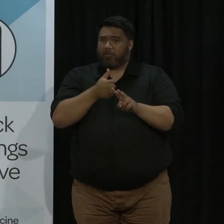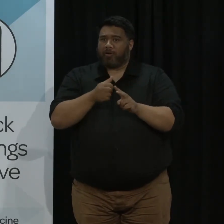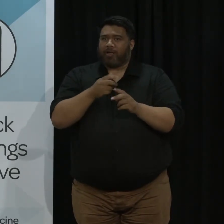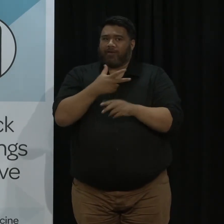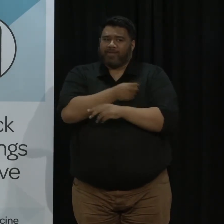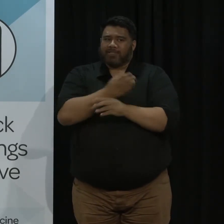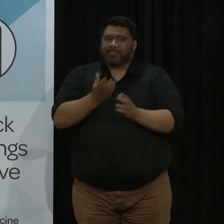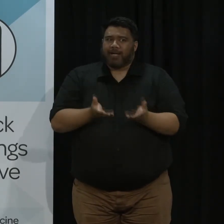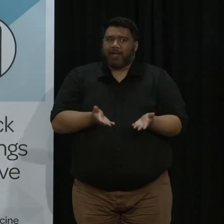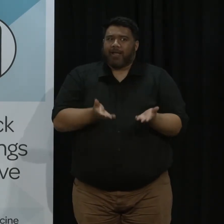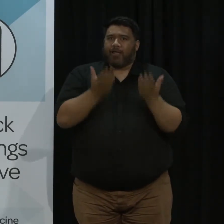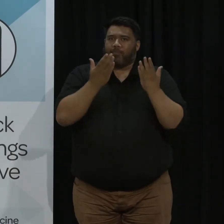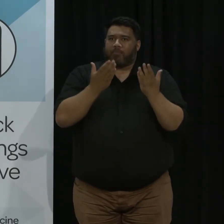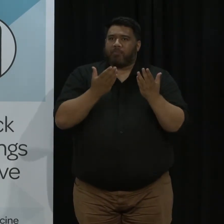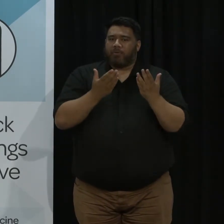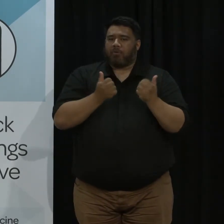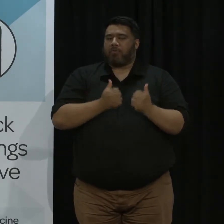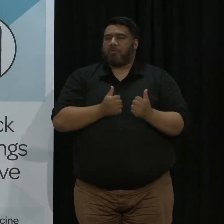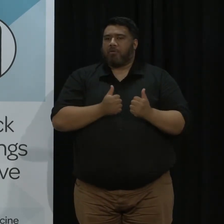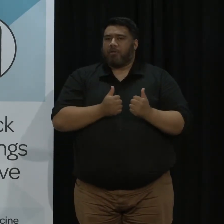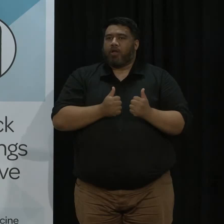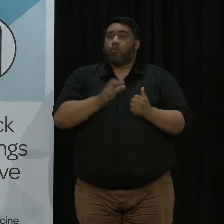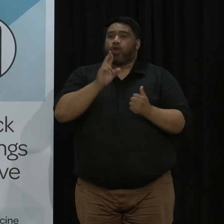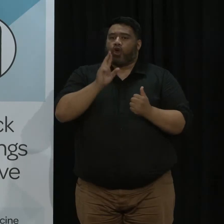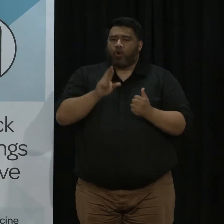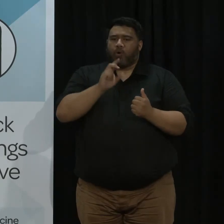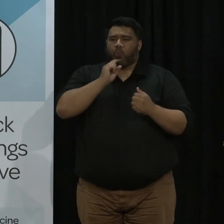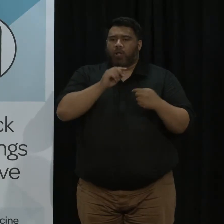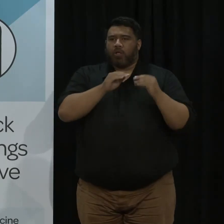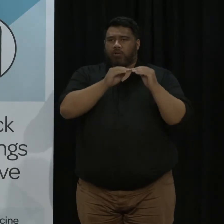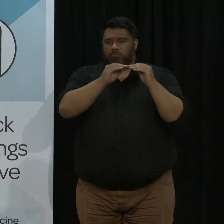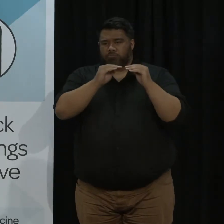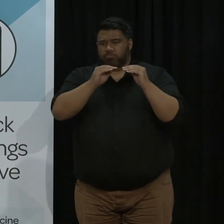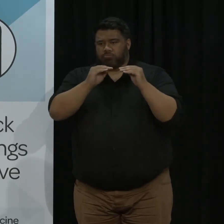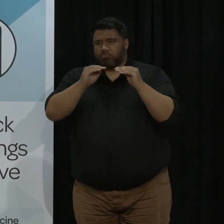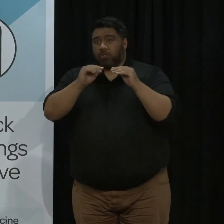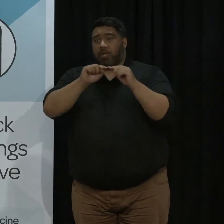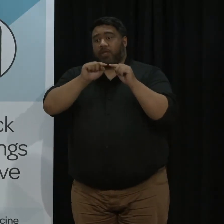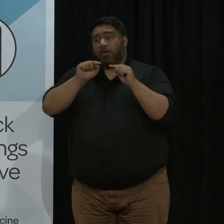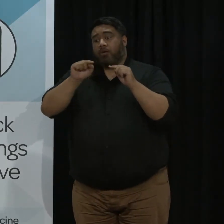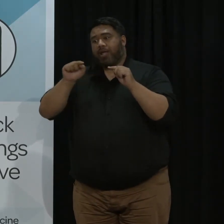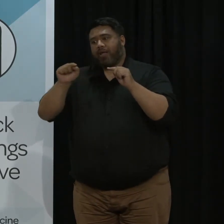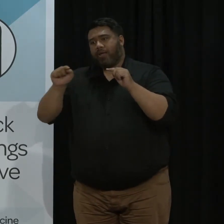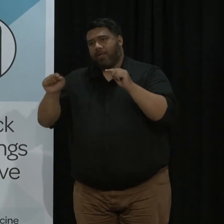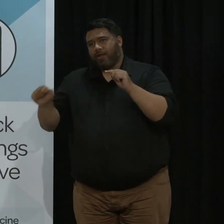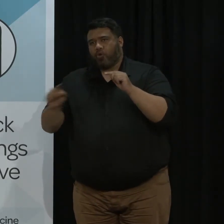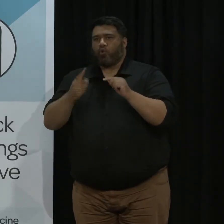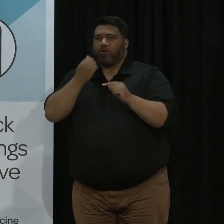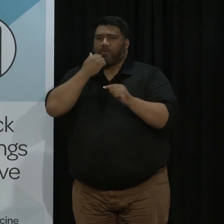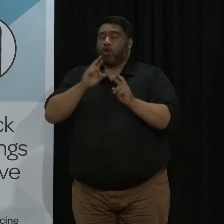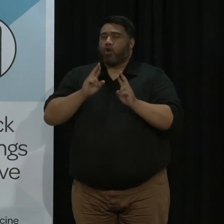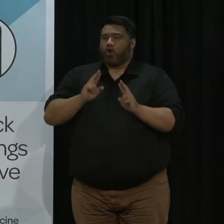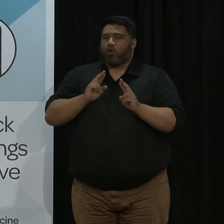from Level 3.1 to 3.2. So it is a good sign and it really does reflect the high vaccination